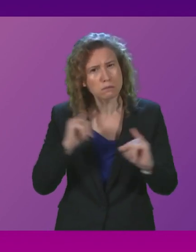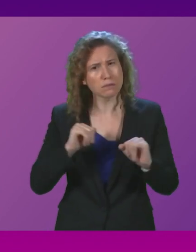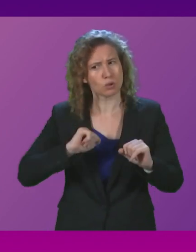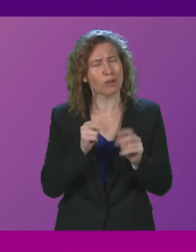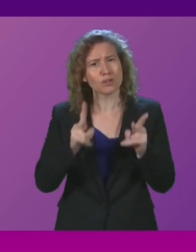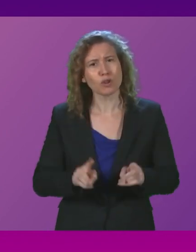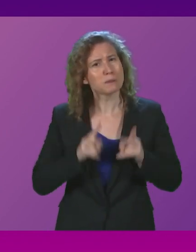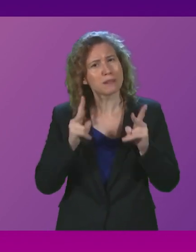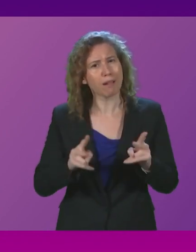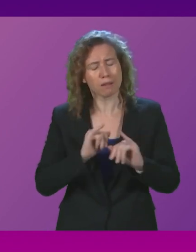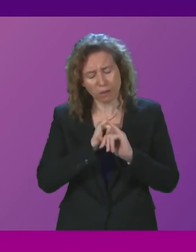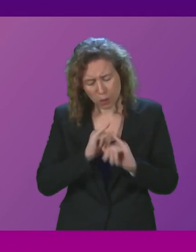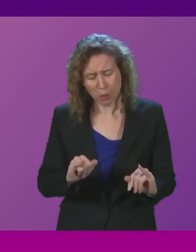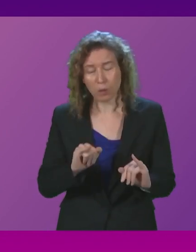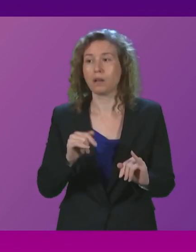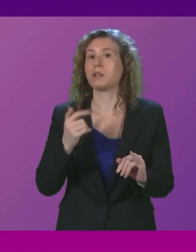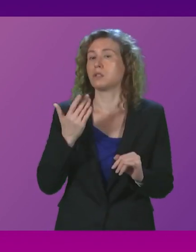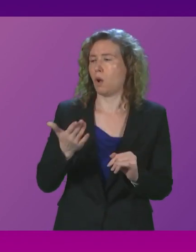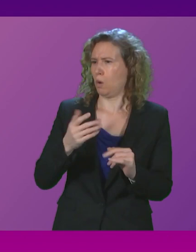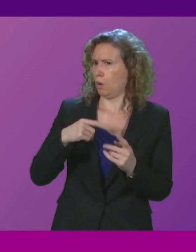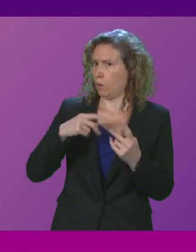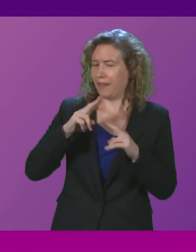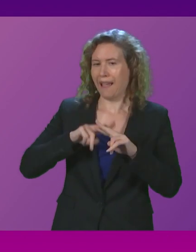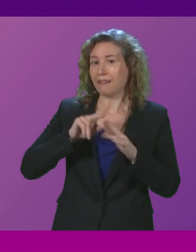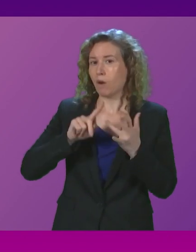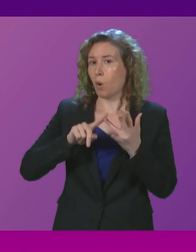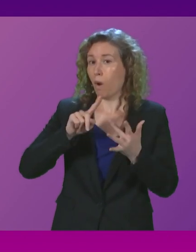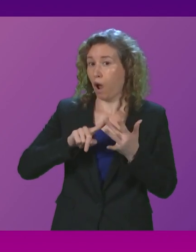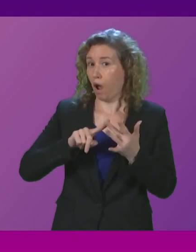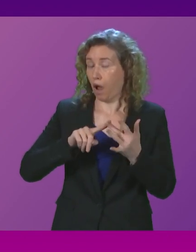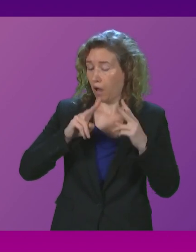A response to a freedom of information request has revealed that one patient at a hospital